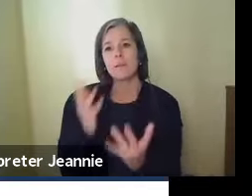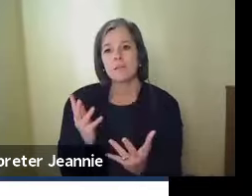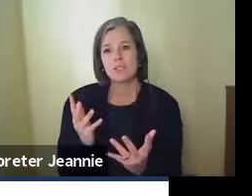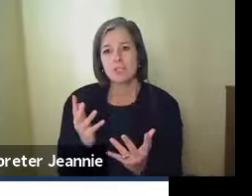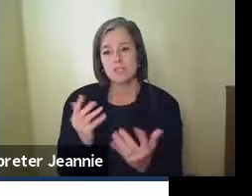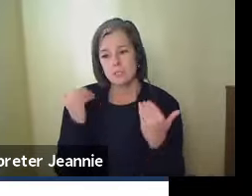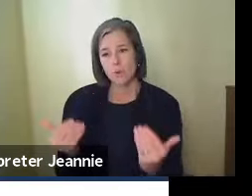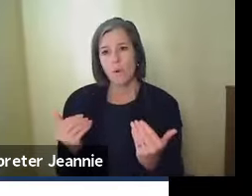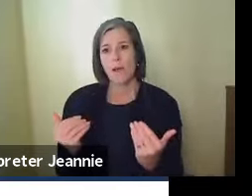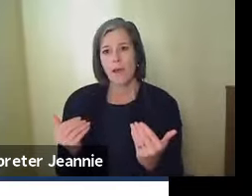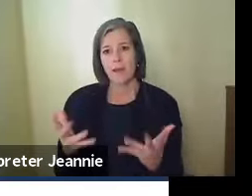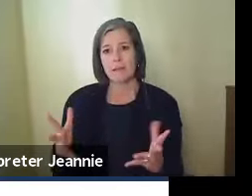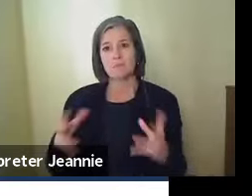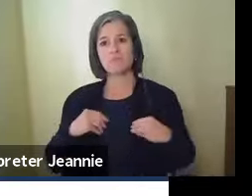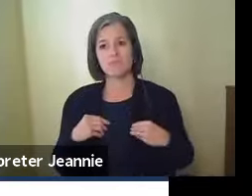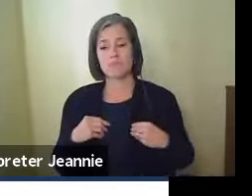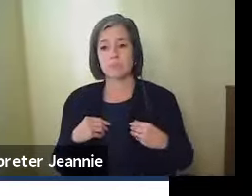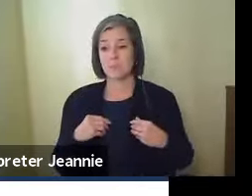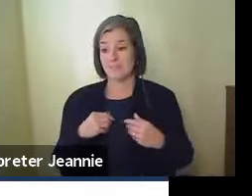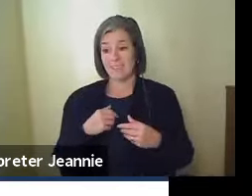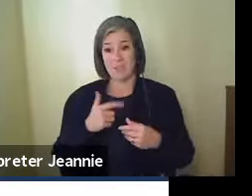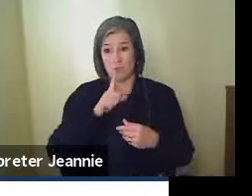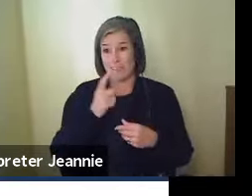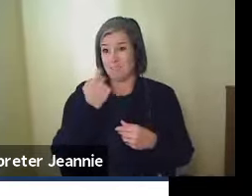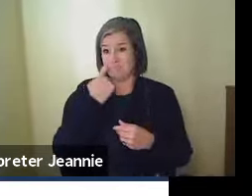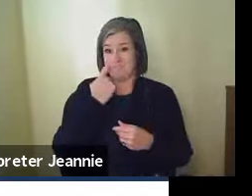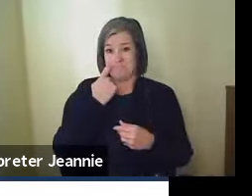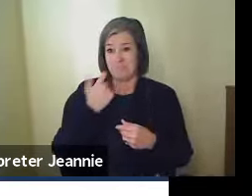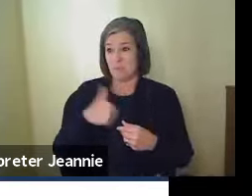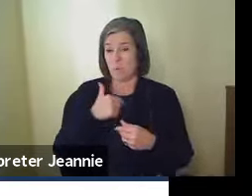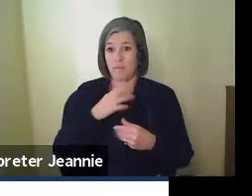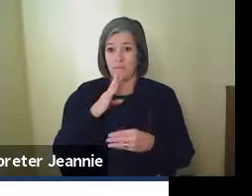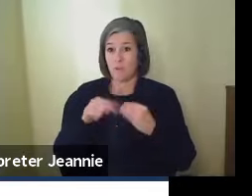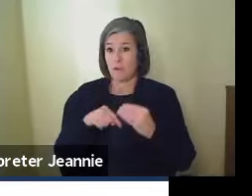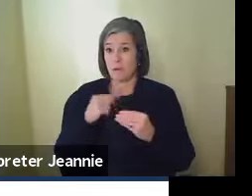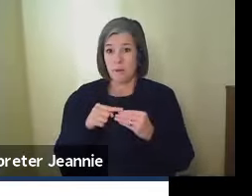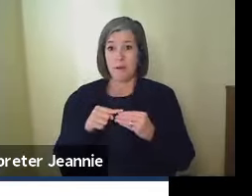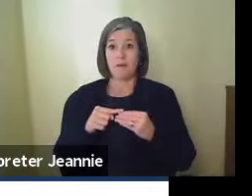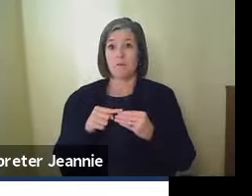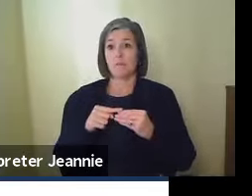I mean, it has been relatively recent that we have been able to speak a lot about --